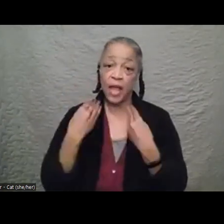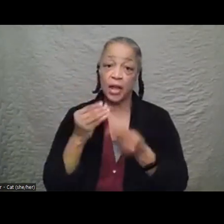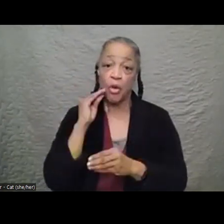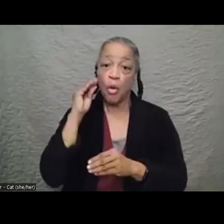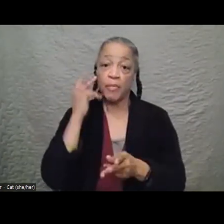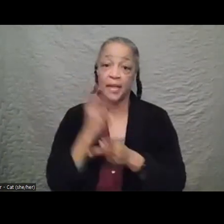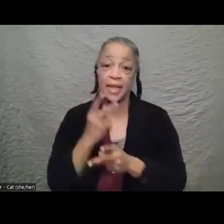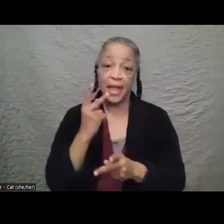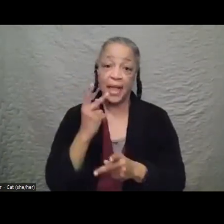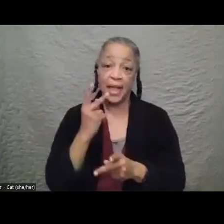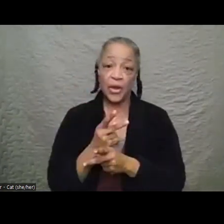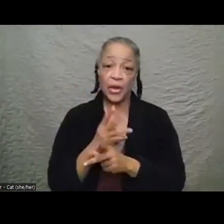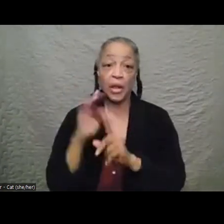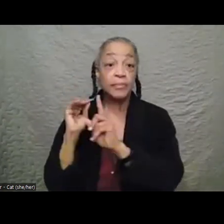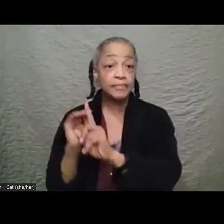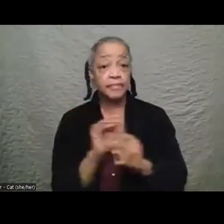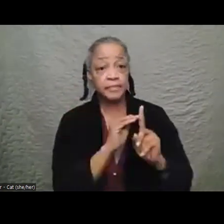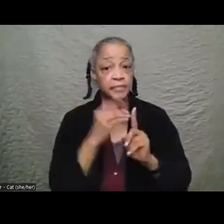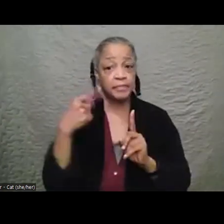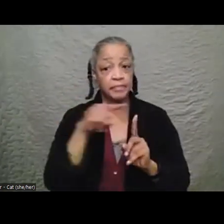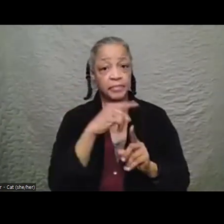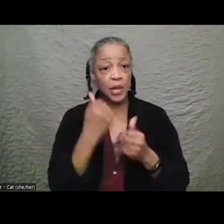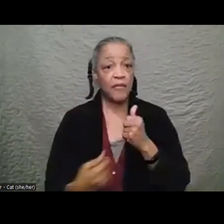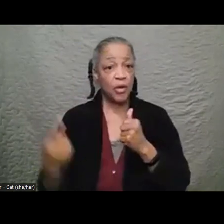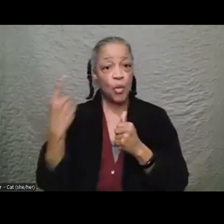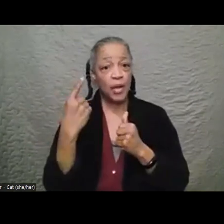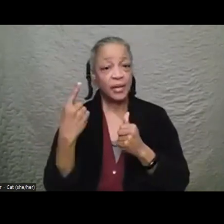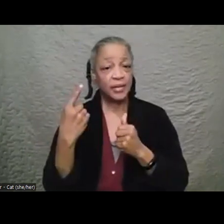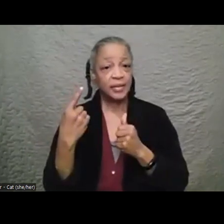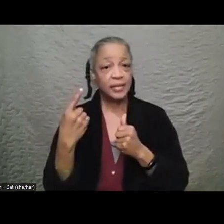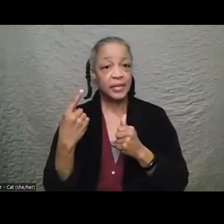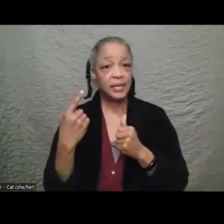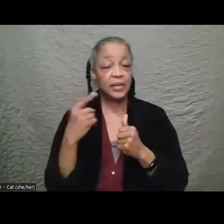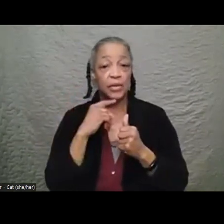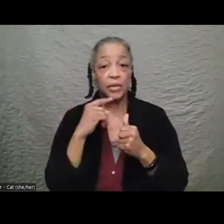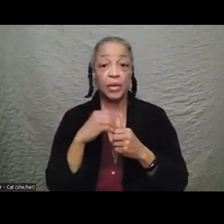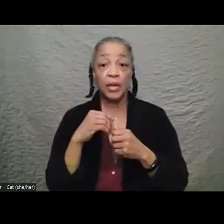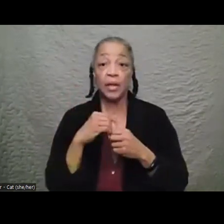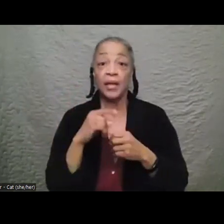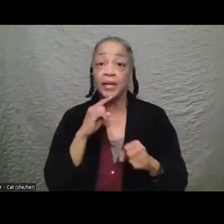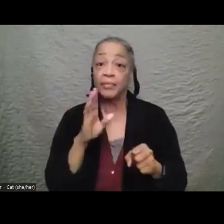I want to remind everyone to make sure your interpretation is set up because she will